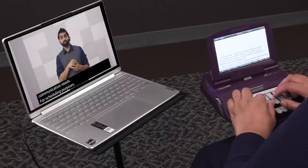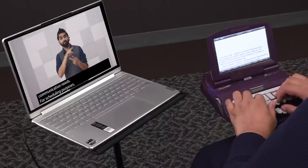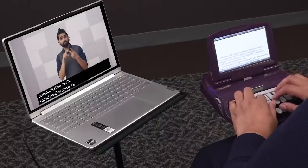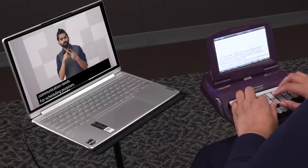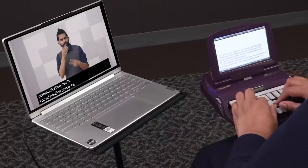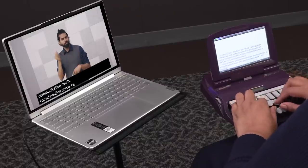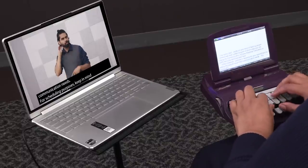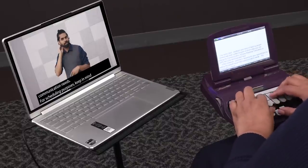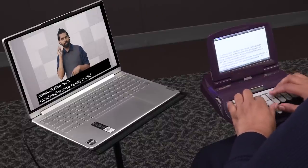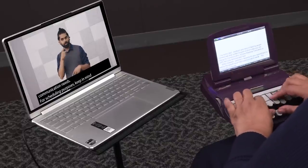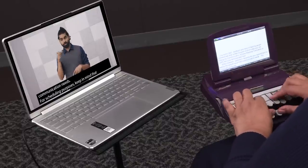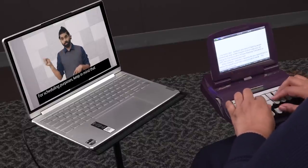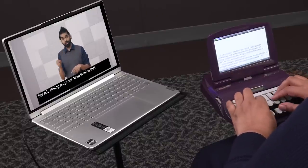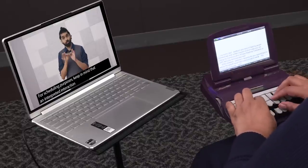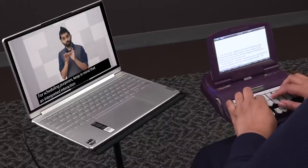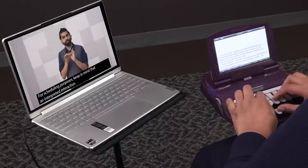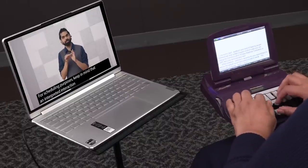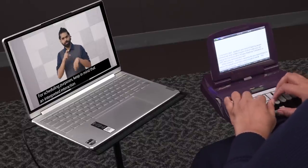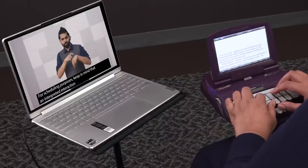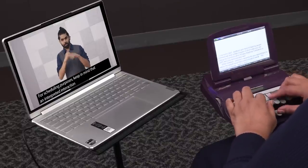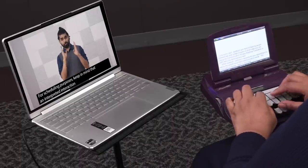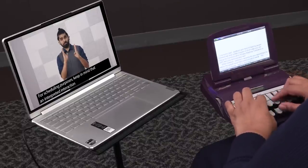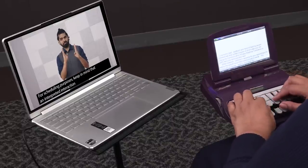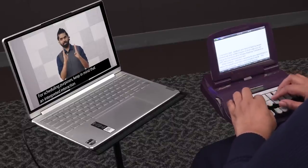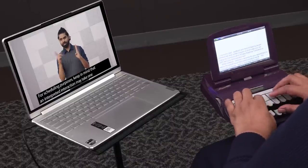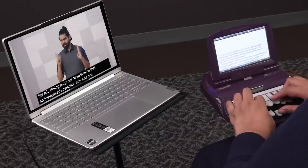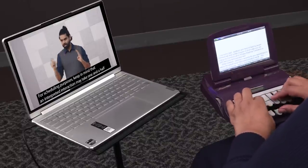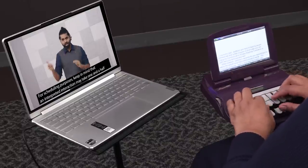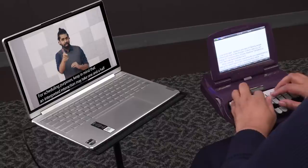For scheduling purposes, keep in mind that an interpreted interaction may take one and